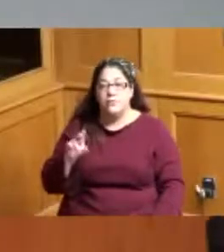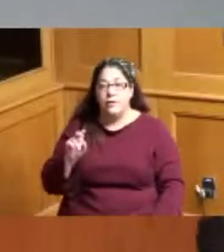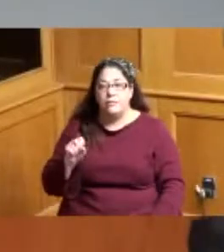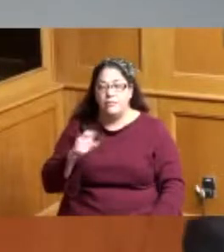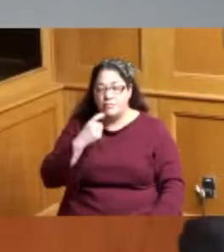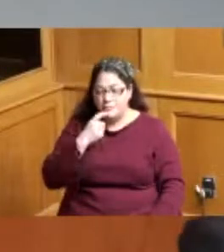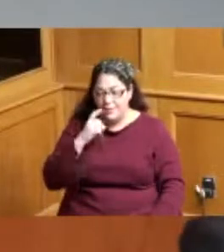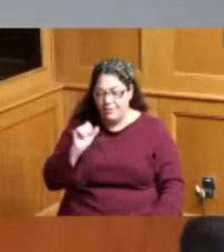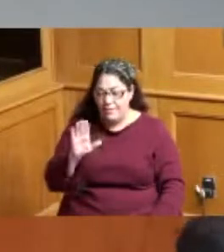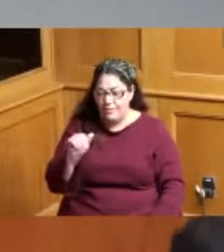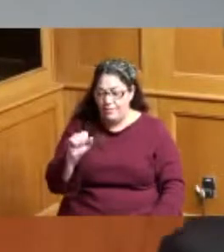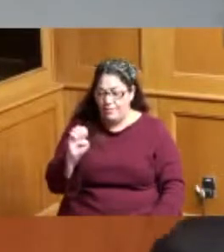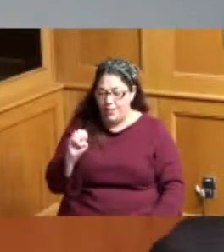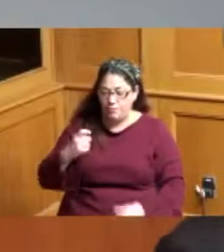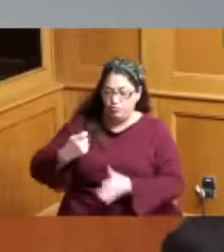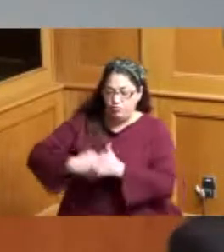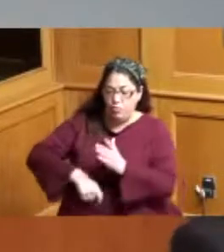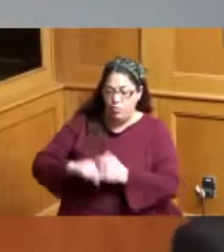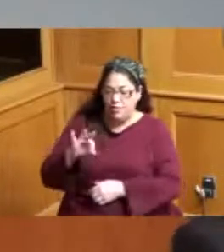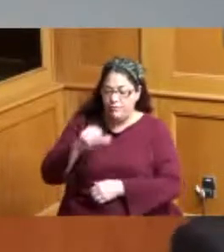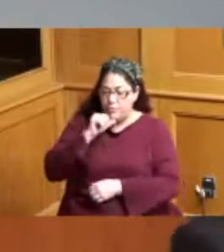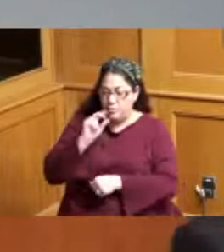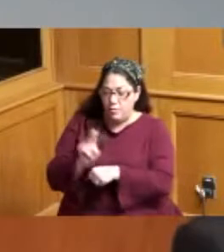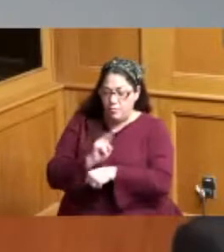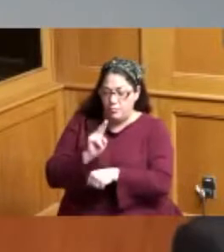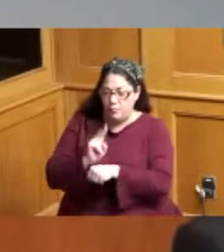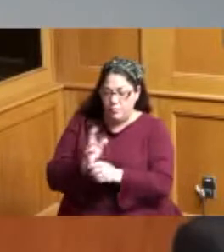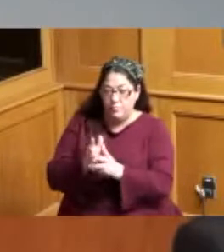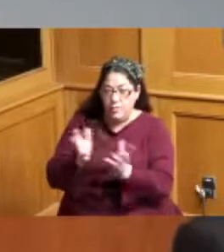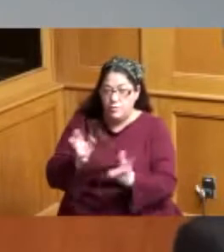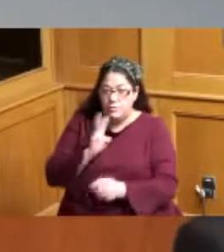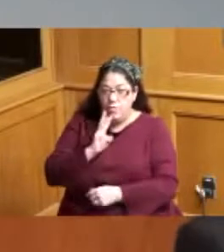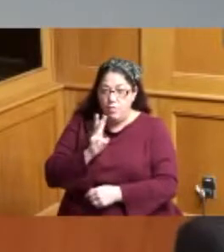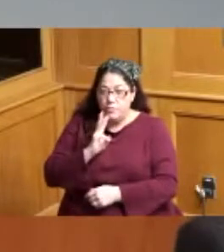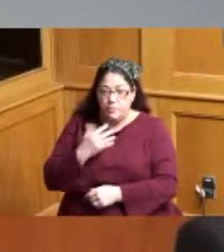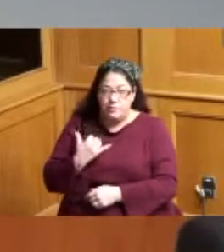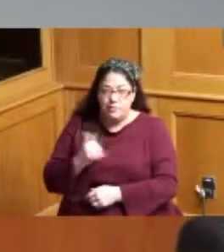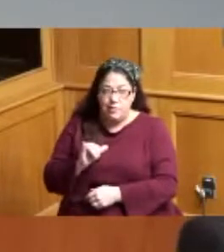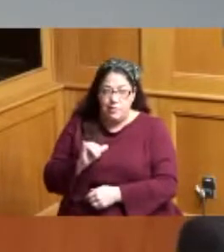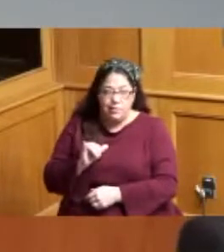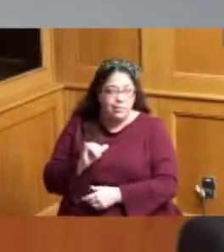what I think some people if they don't use that much you know and yet they pay this base